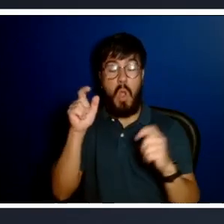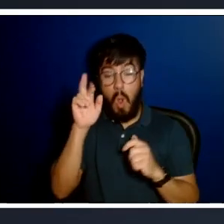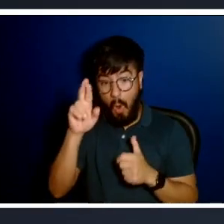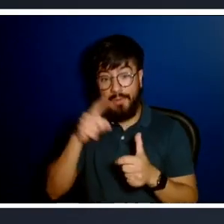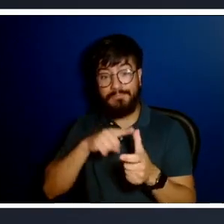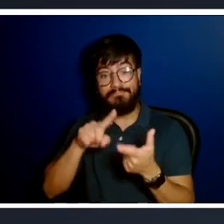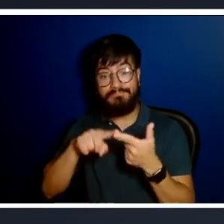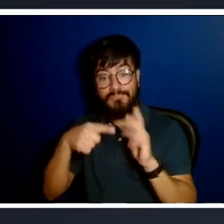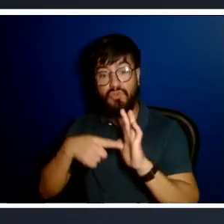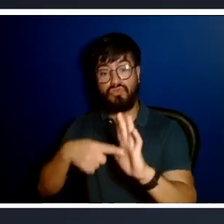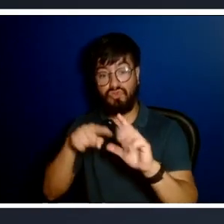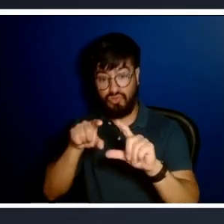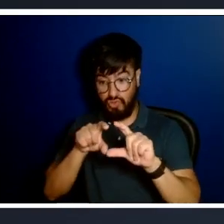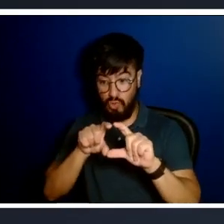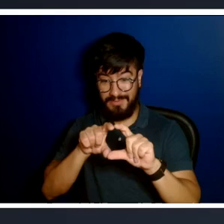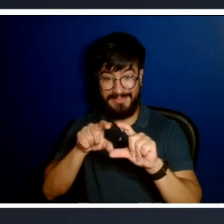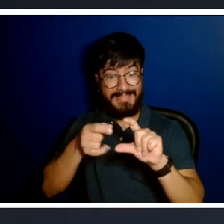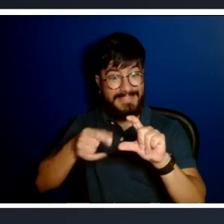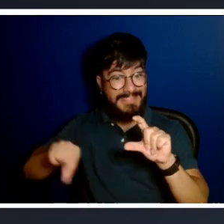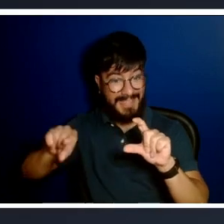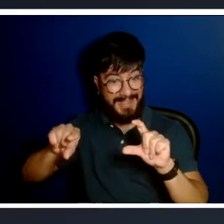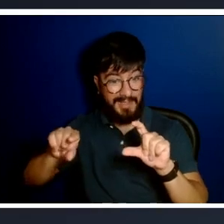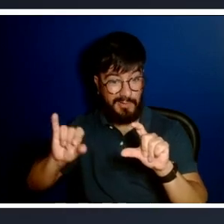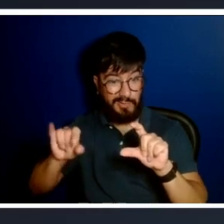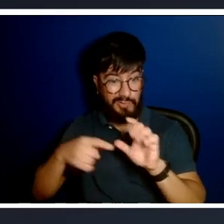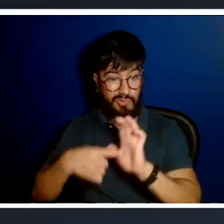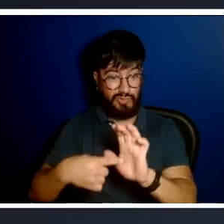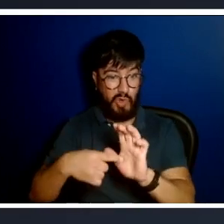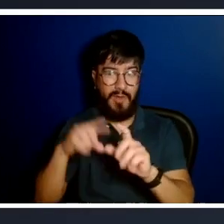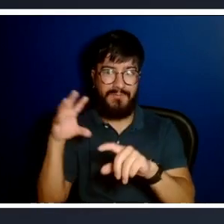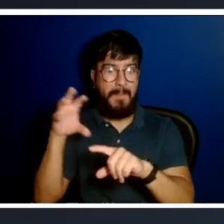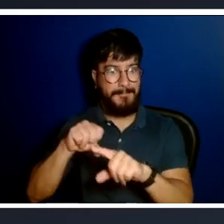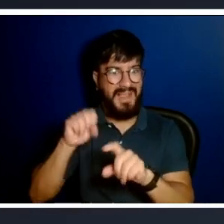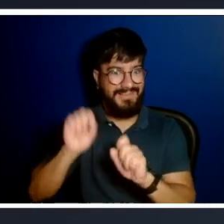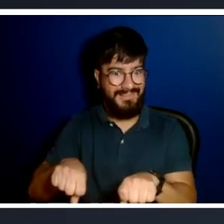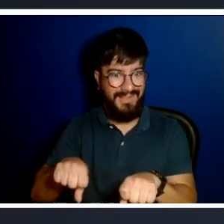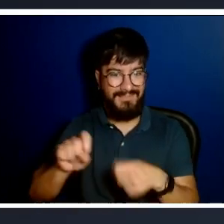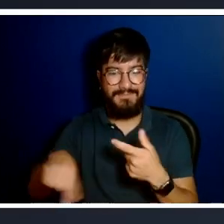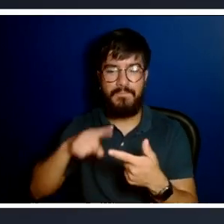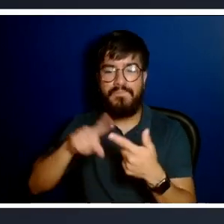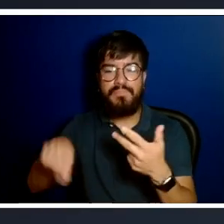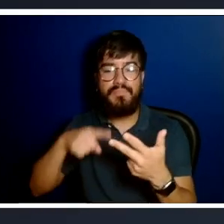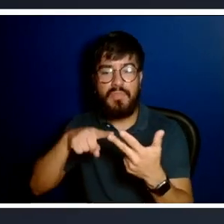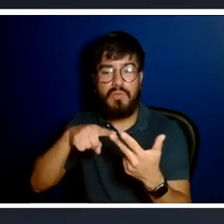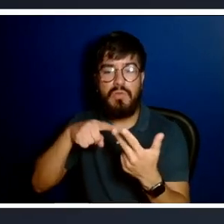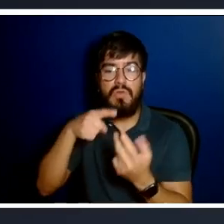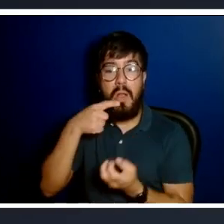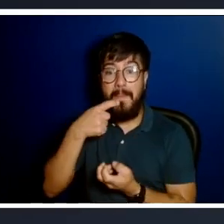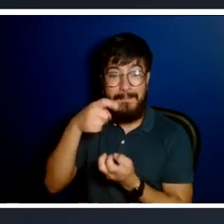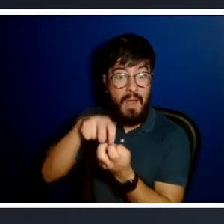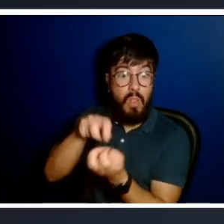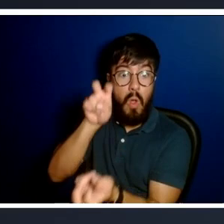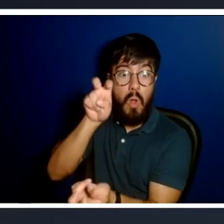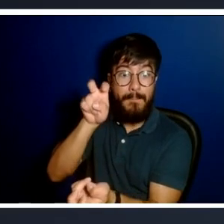They'll also open their mouth and stick out that tongue. See if -- it'll keep doing it. And it'll